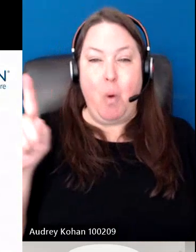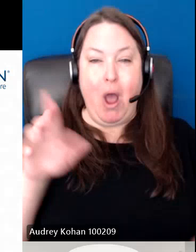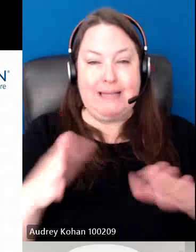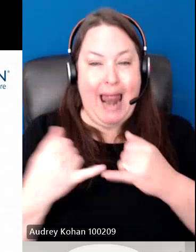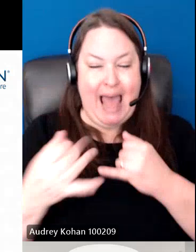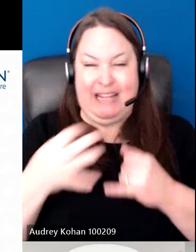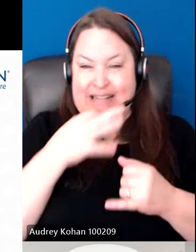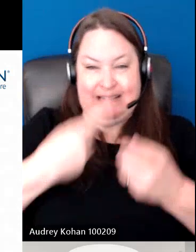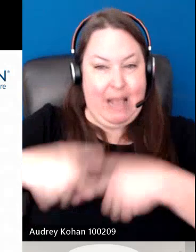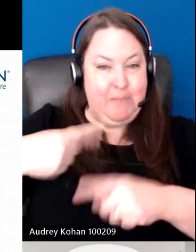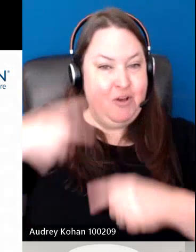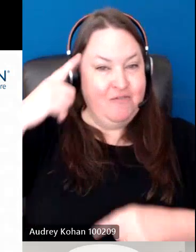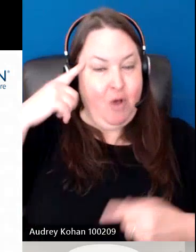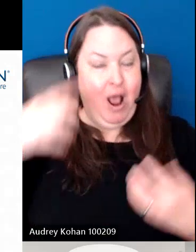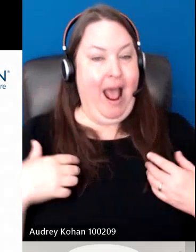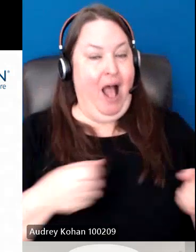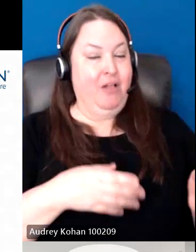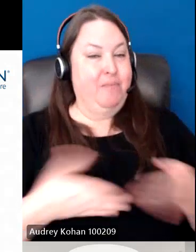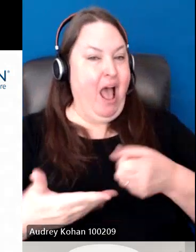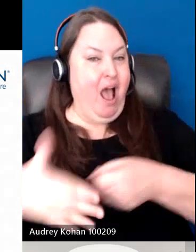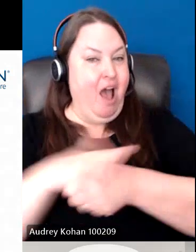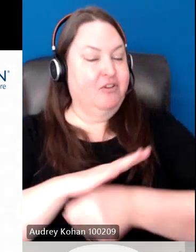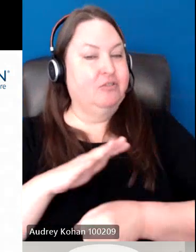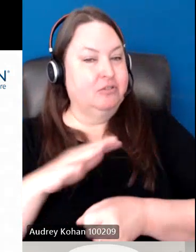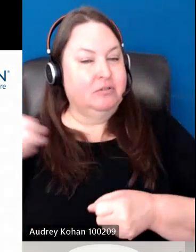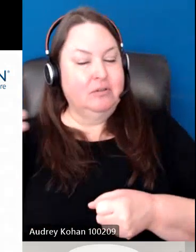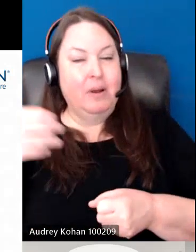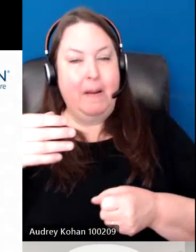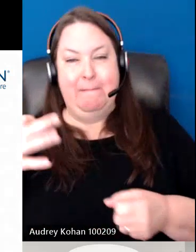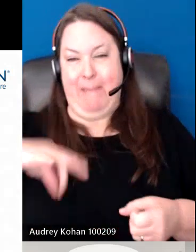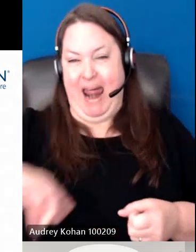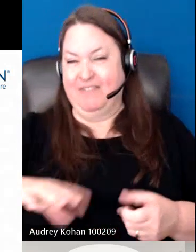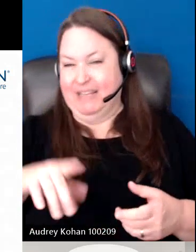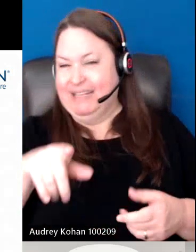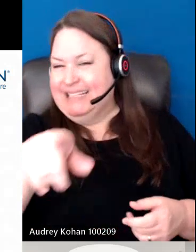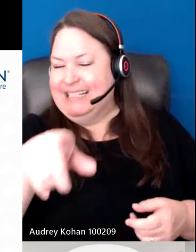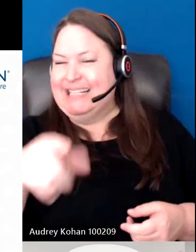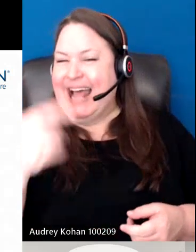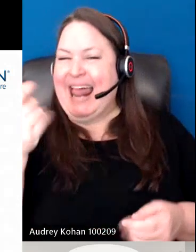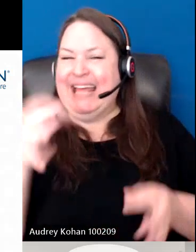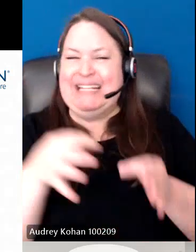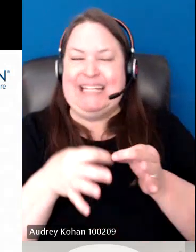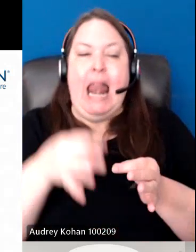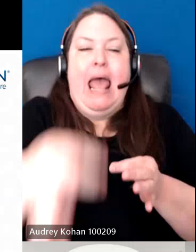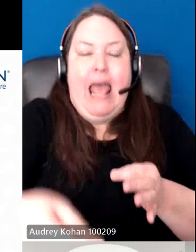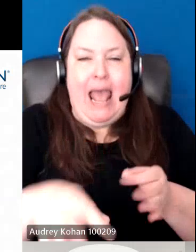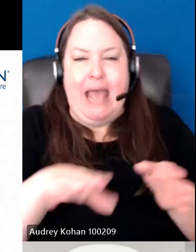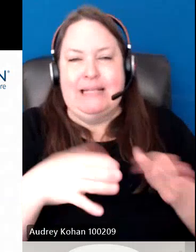for Health Plan coverage benefit design so this is s something of a delayed deadline for HealthCare